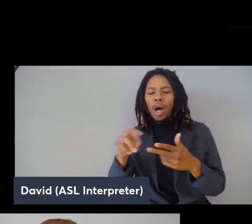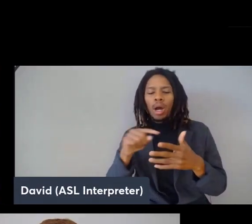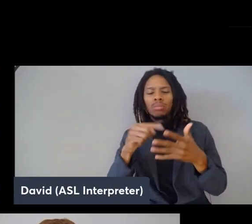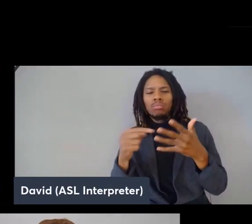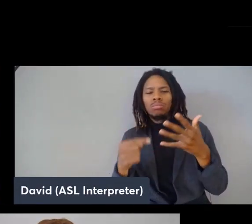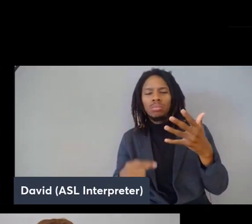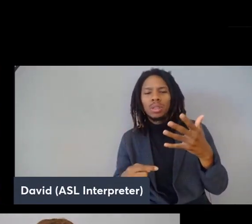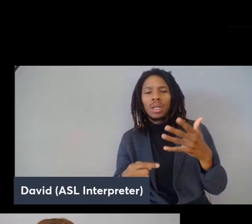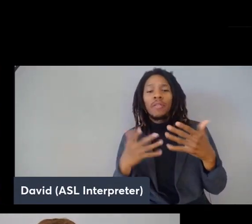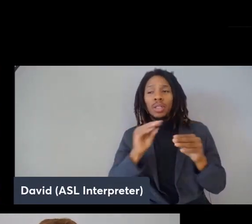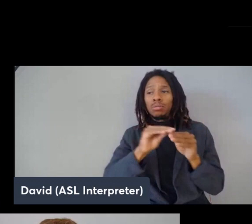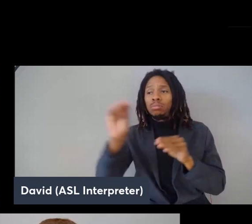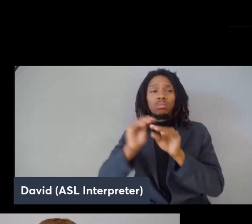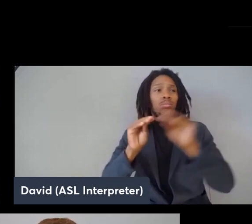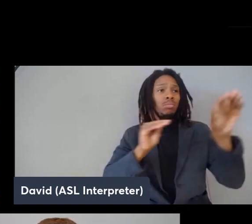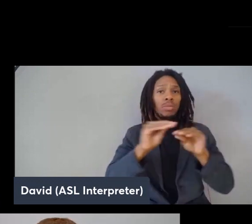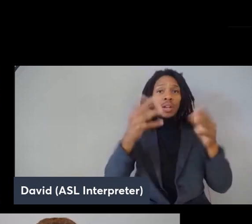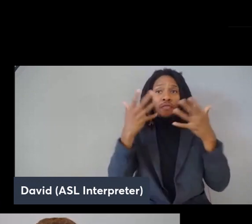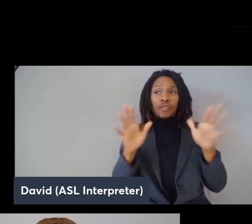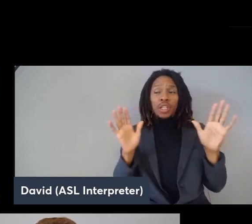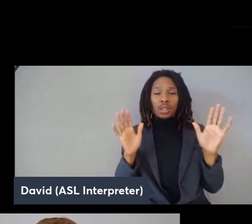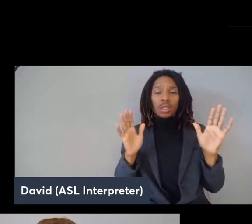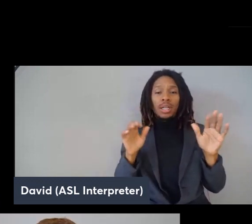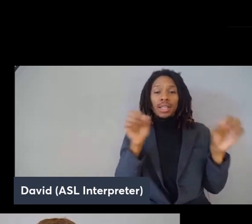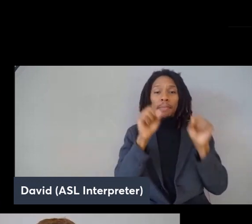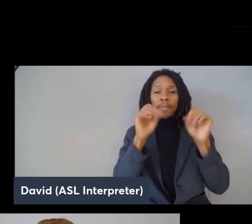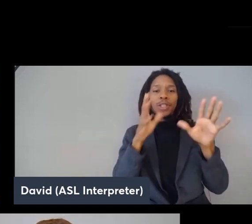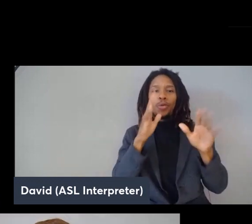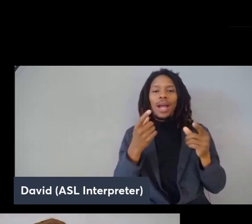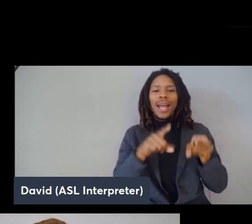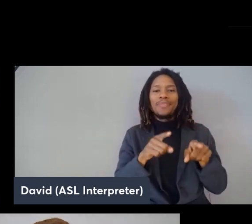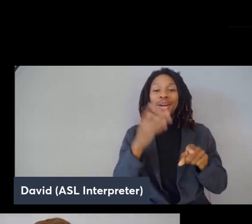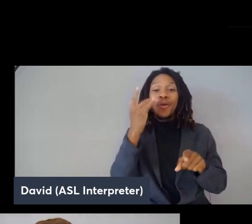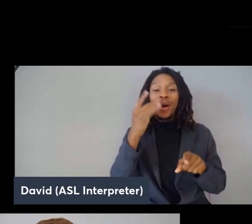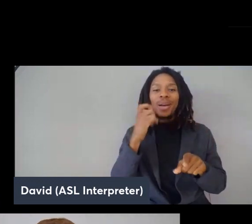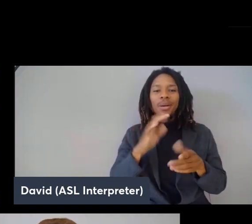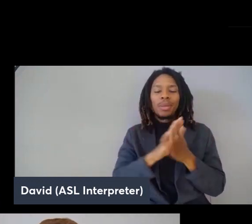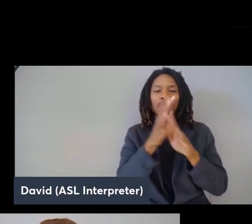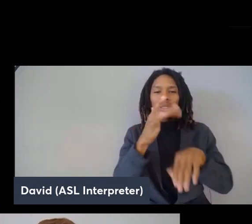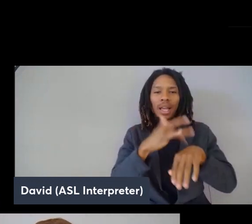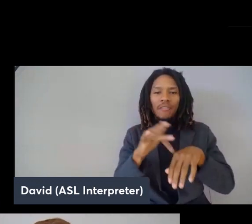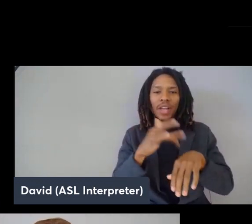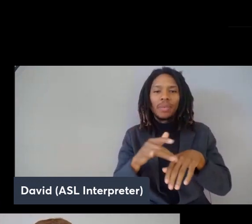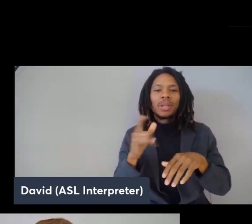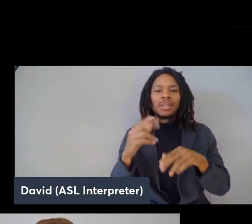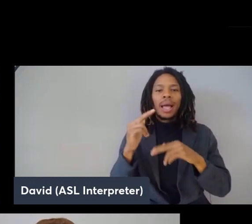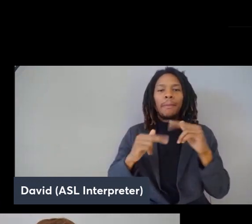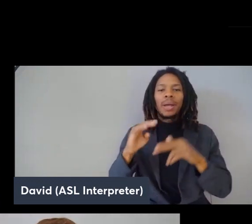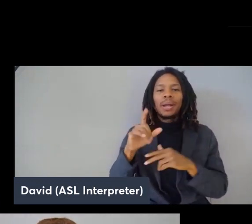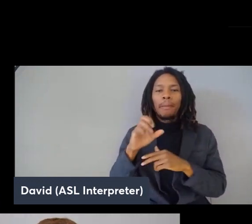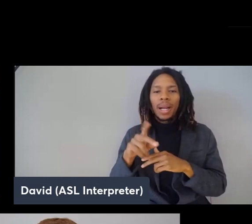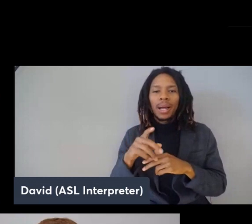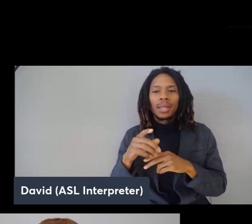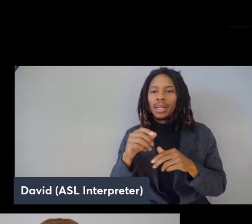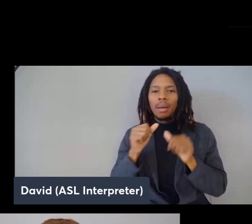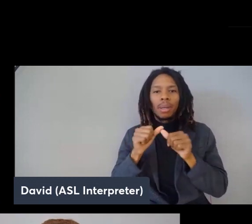Once the data is there, again, that magic will happen because suddenly, it becomes available, and it's a building block. People can now start building things with it.